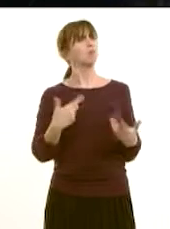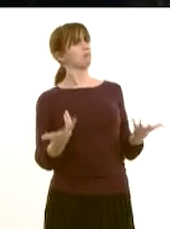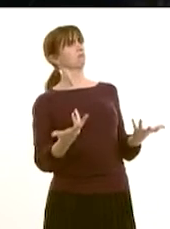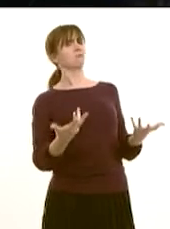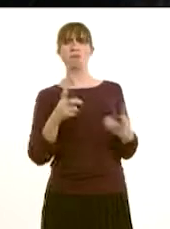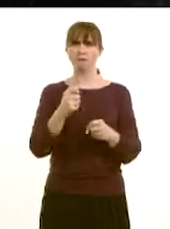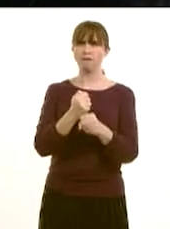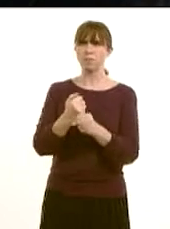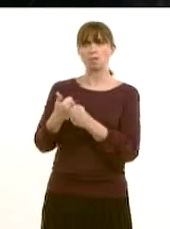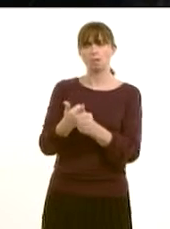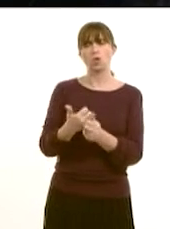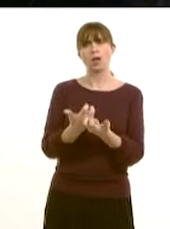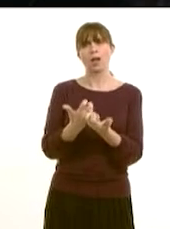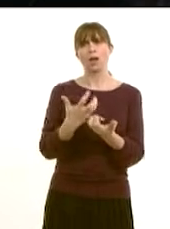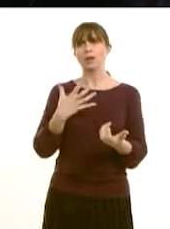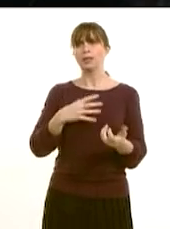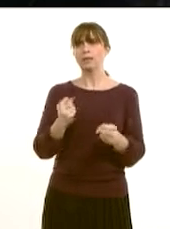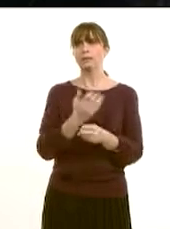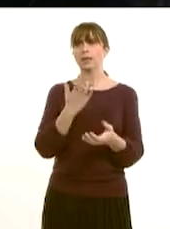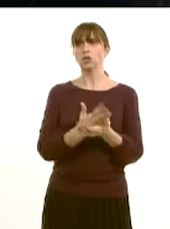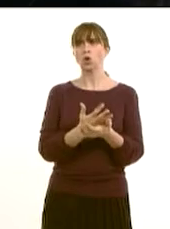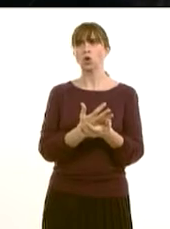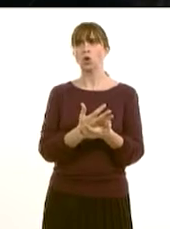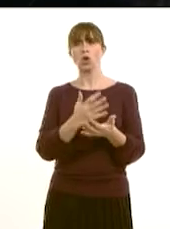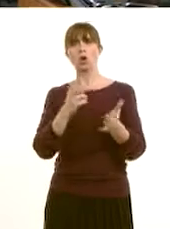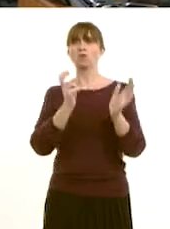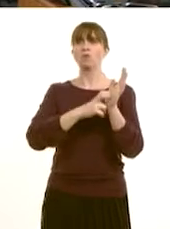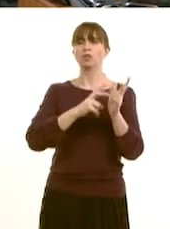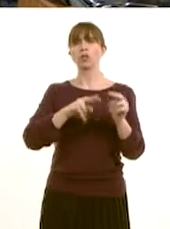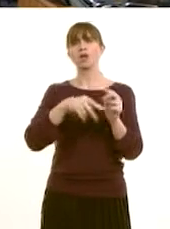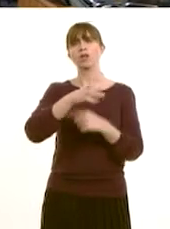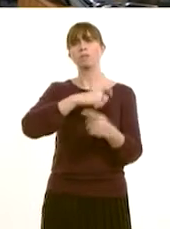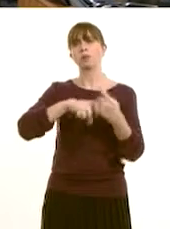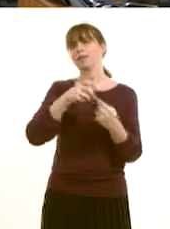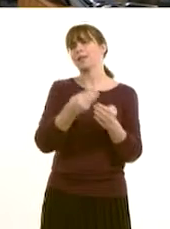and receive the full entitlement of benefit they are owed under the register of community and economic benefits?